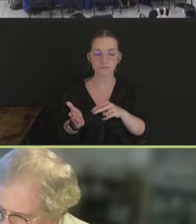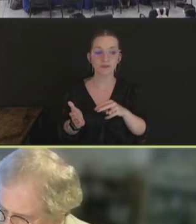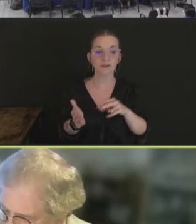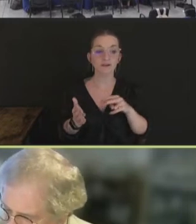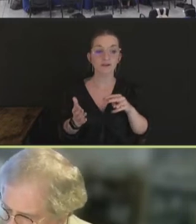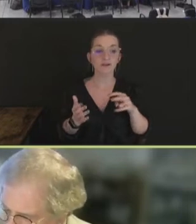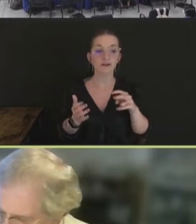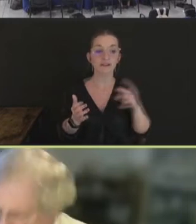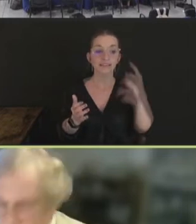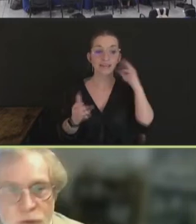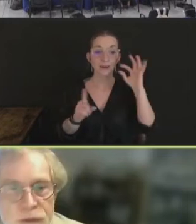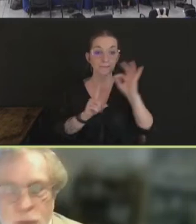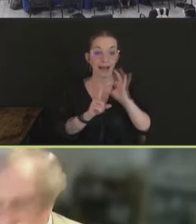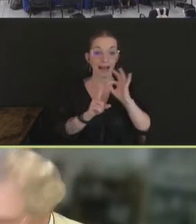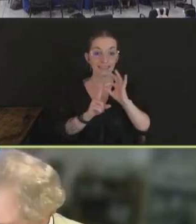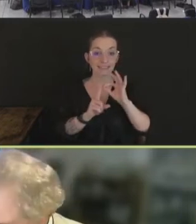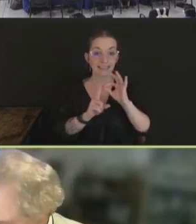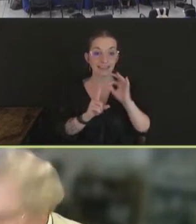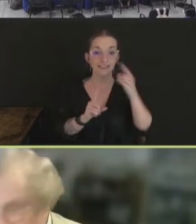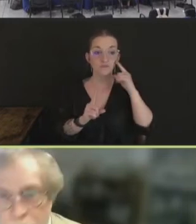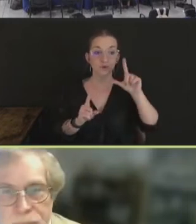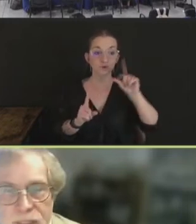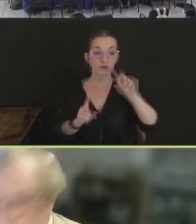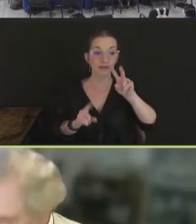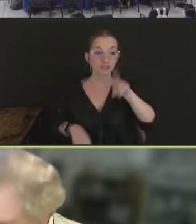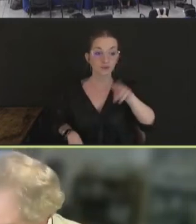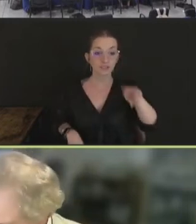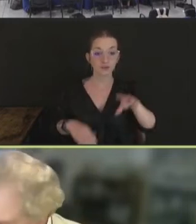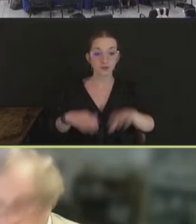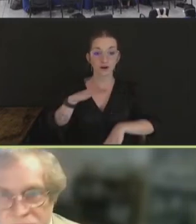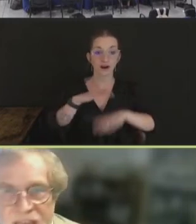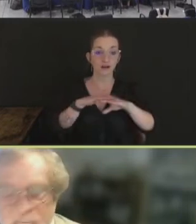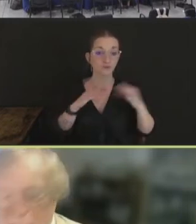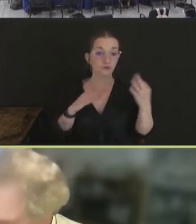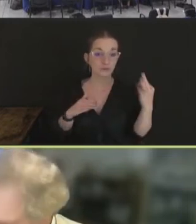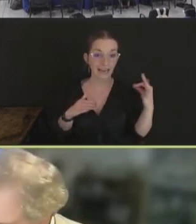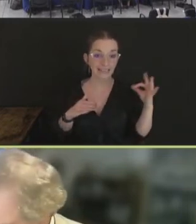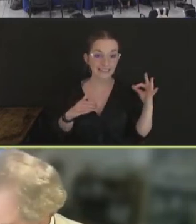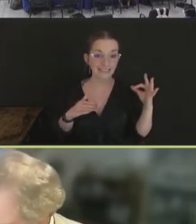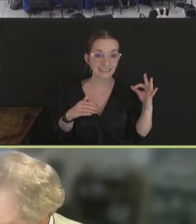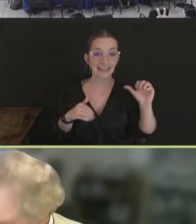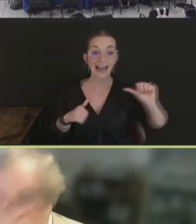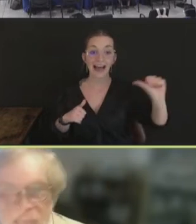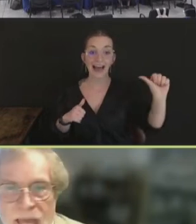Pakistan for 2022 is up to 19, and for Afghanistan is two.